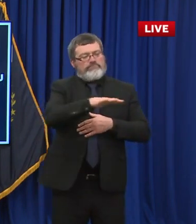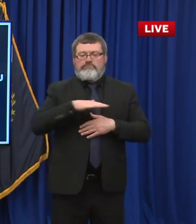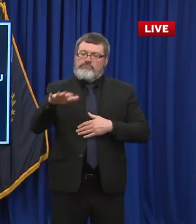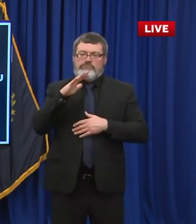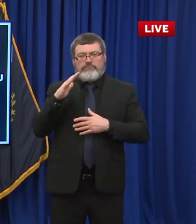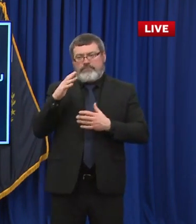EXTENT POSSIBLE.